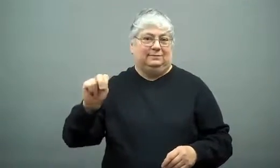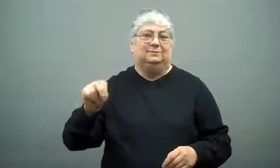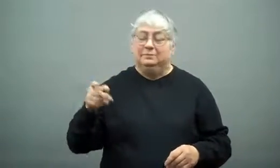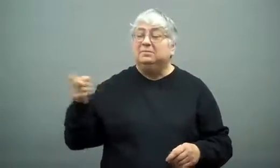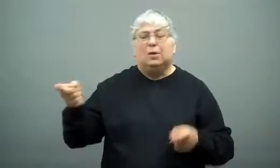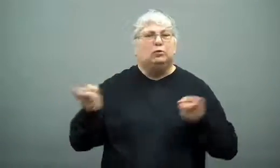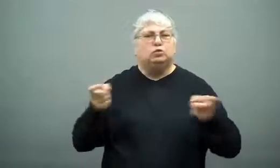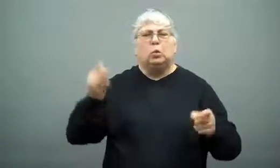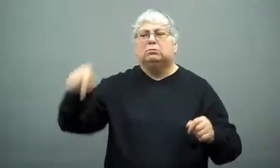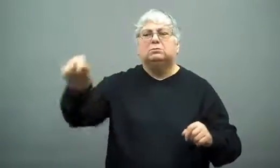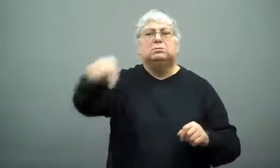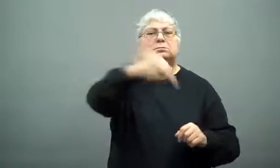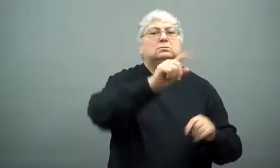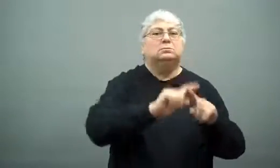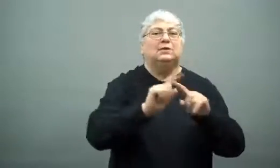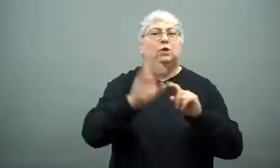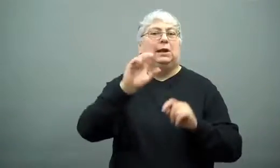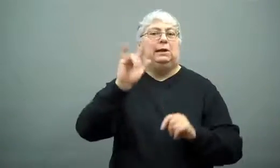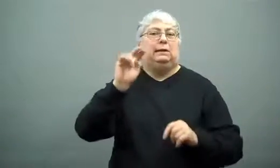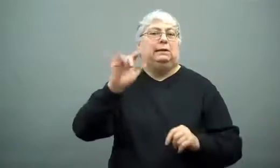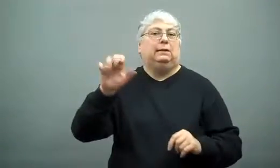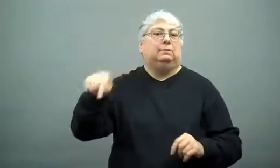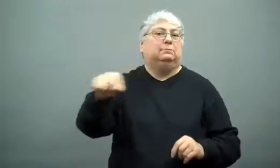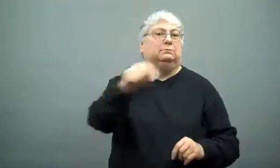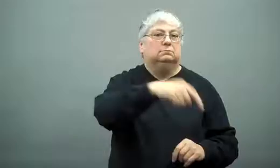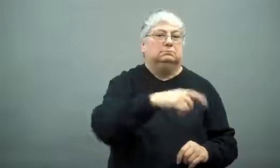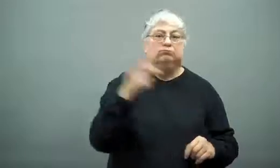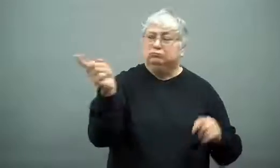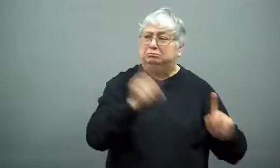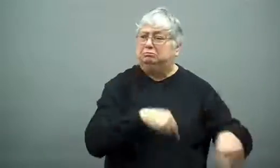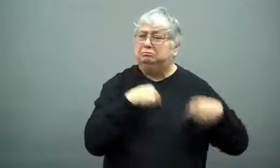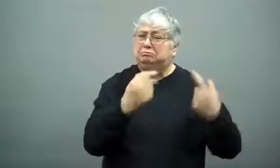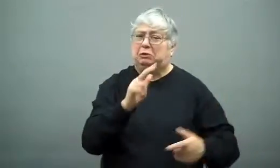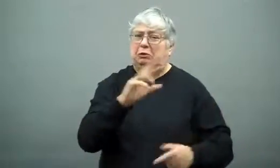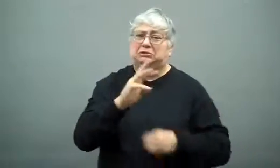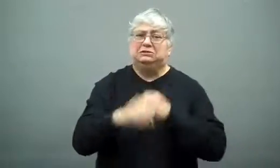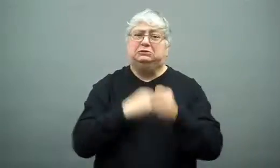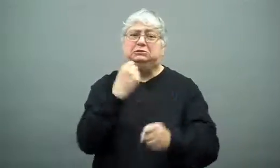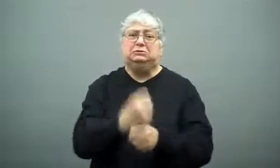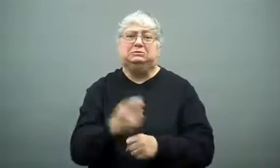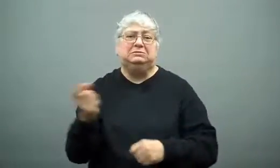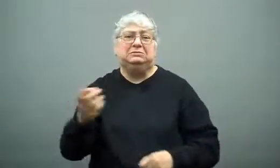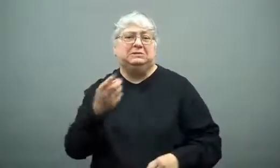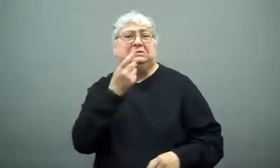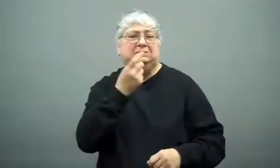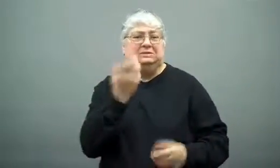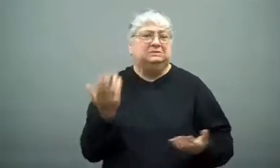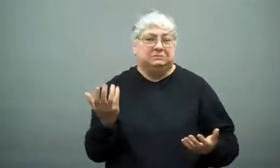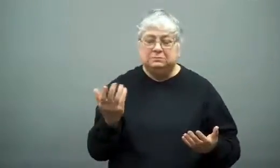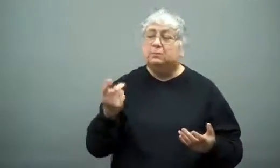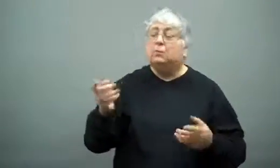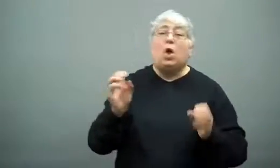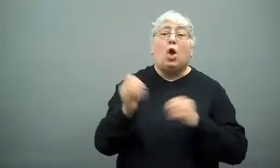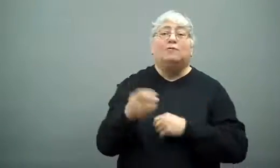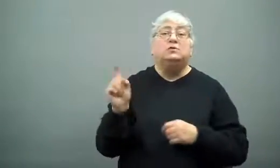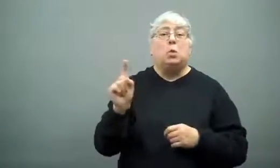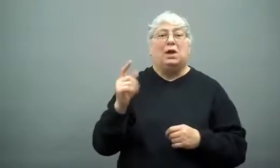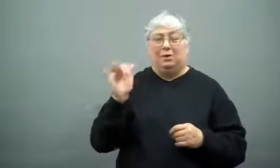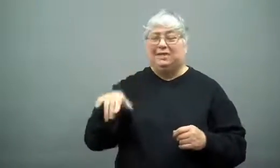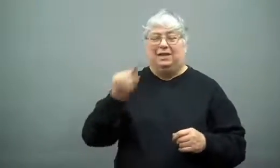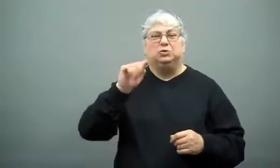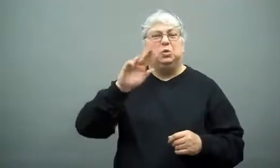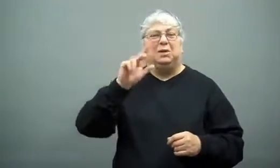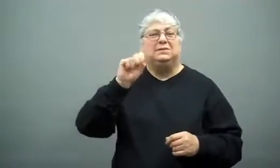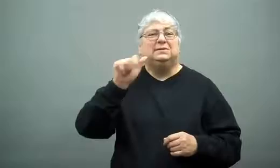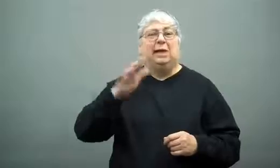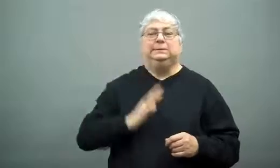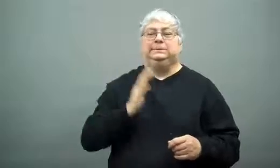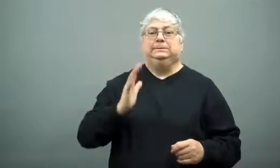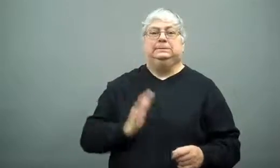He had a number of clinics, and had been a dentist for 36 years.